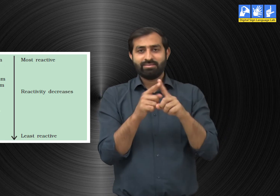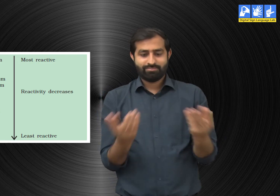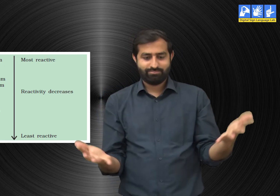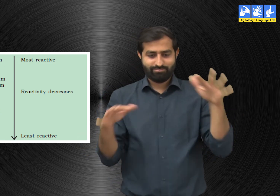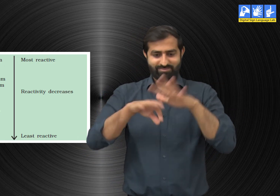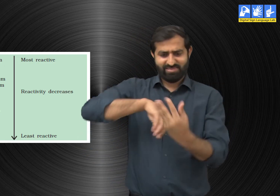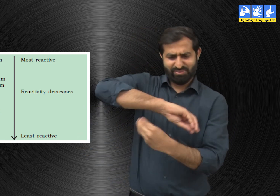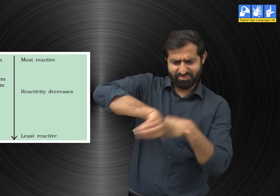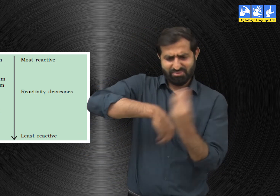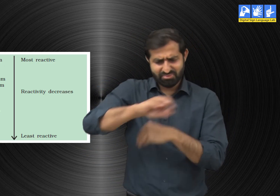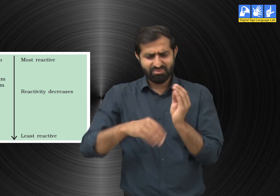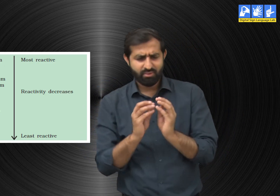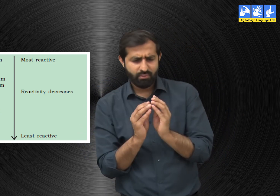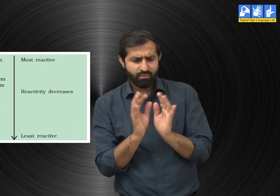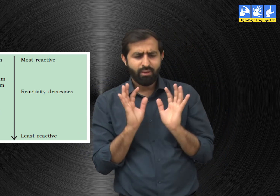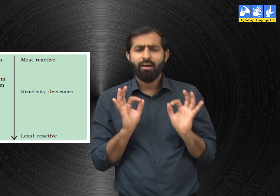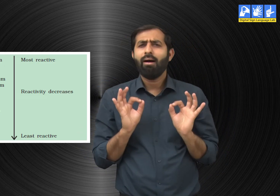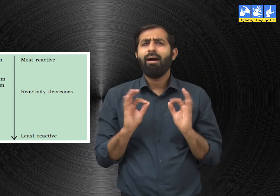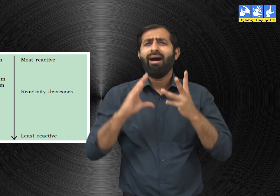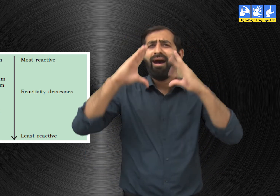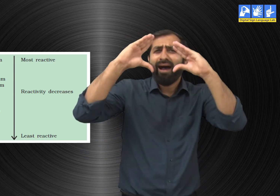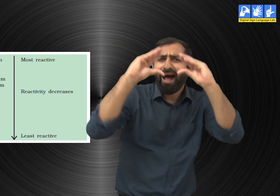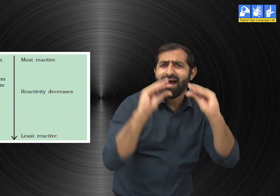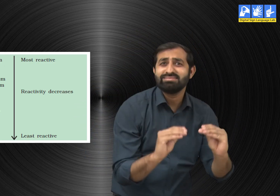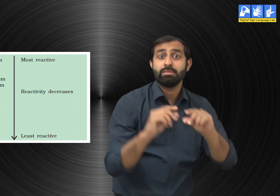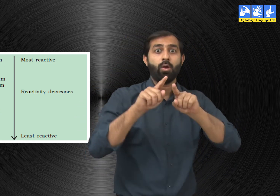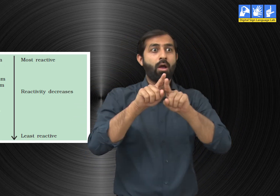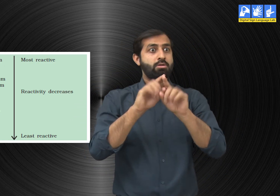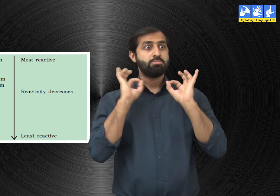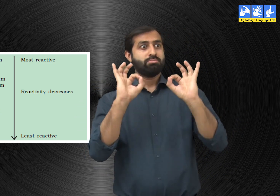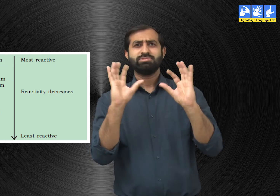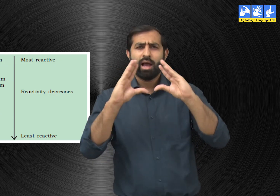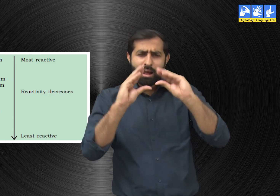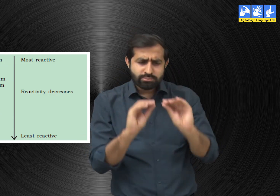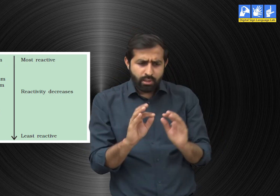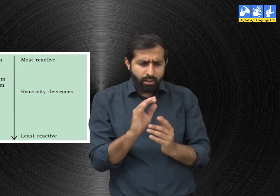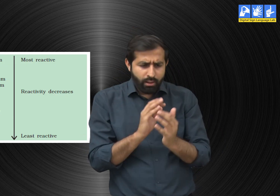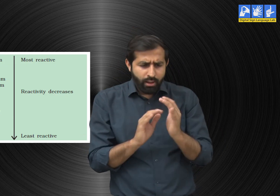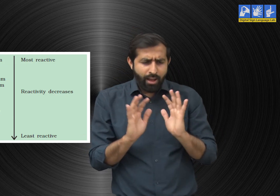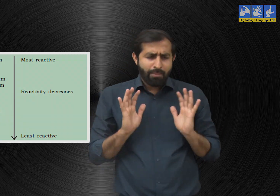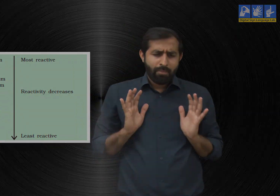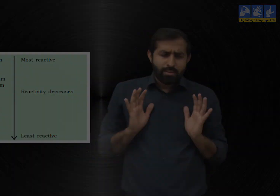And the metals which are listed at the end of the table are least reactive metals.